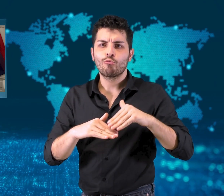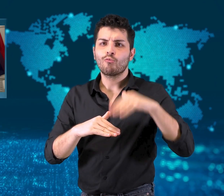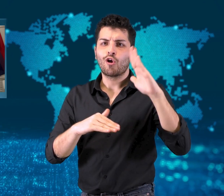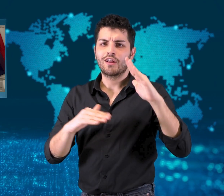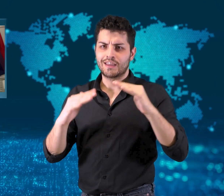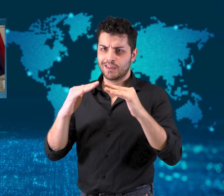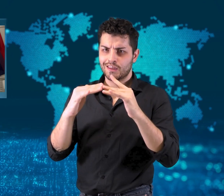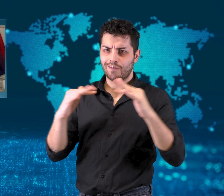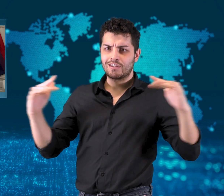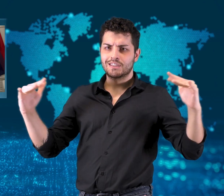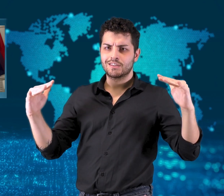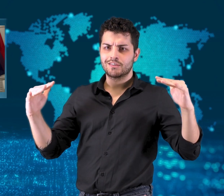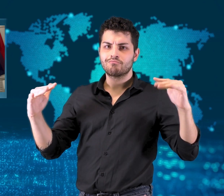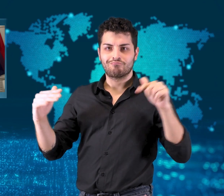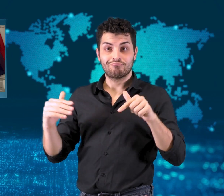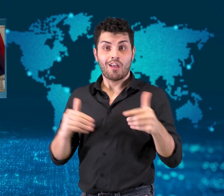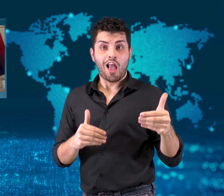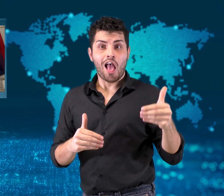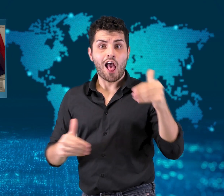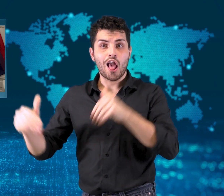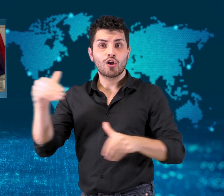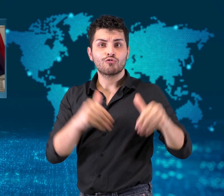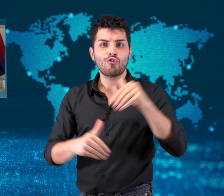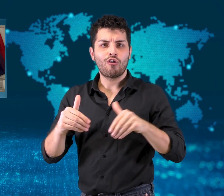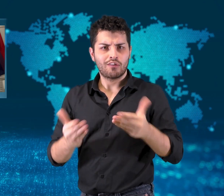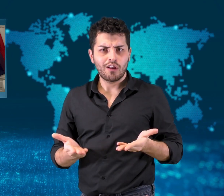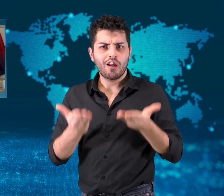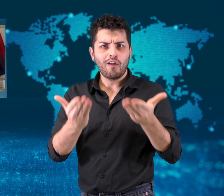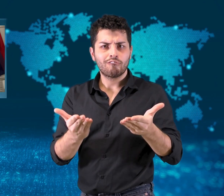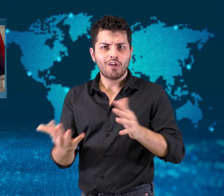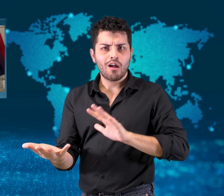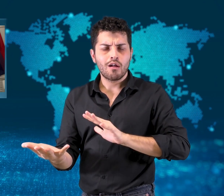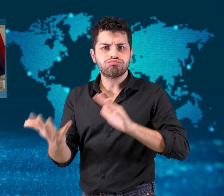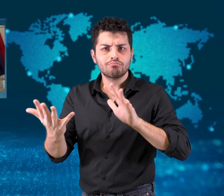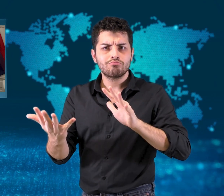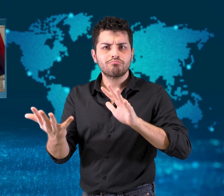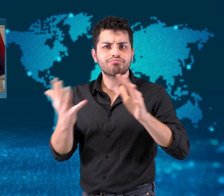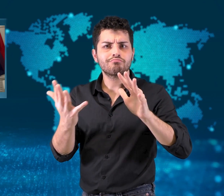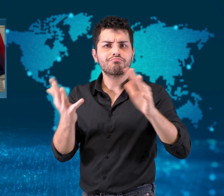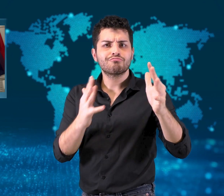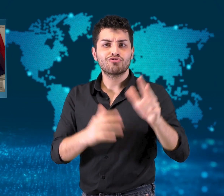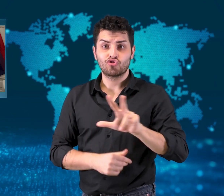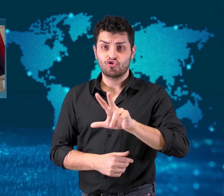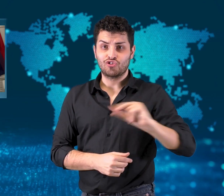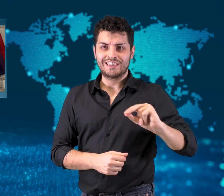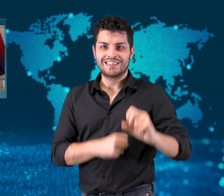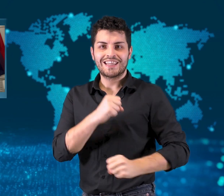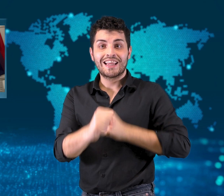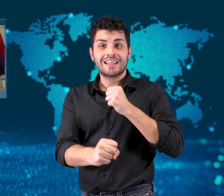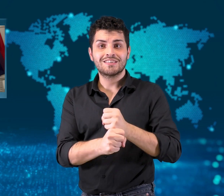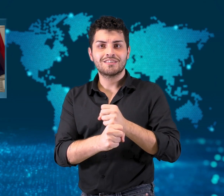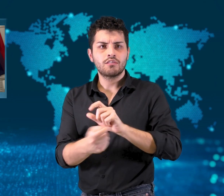The election also displaced people who served in